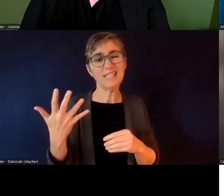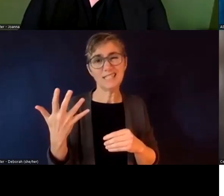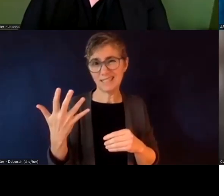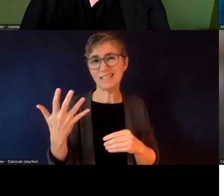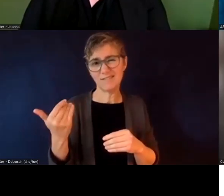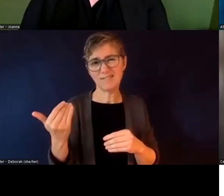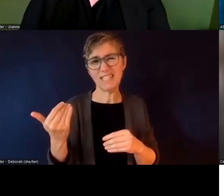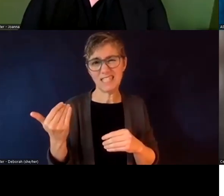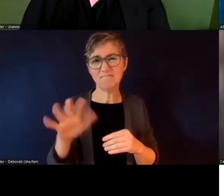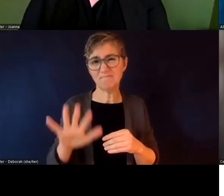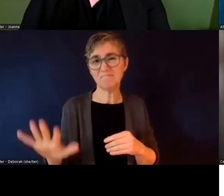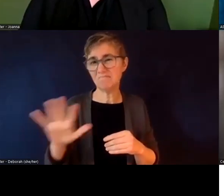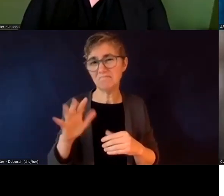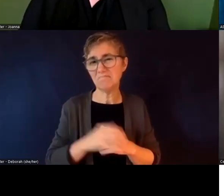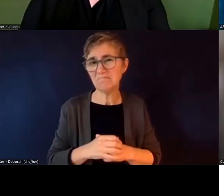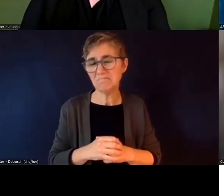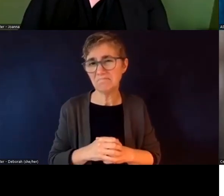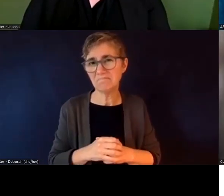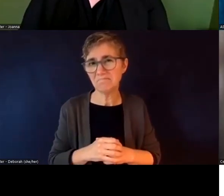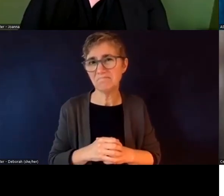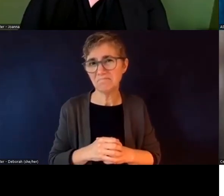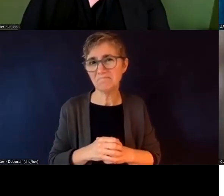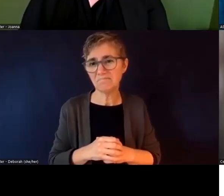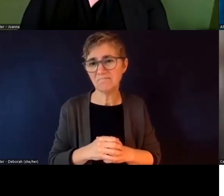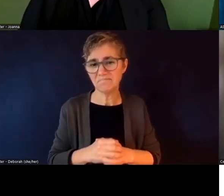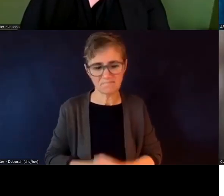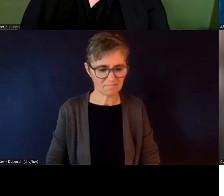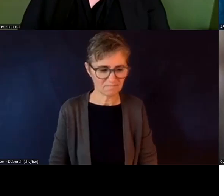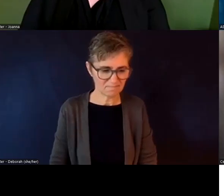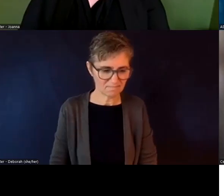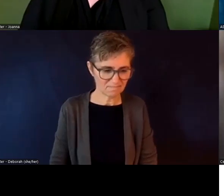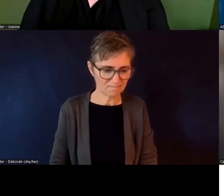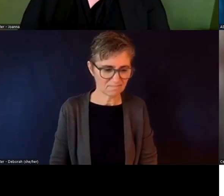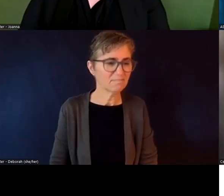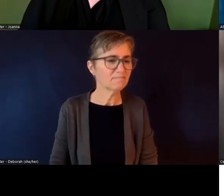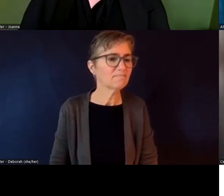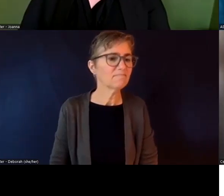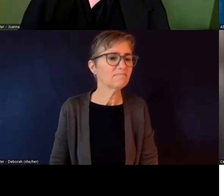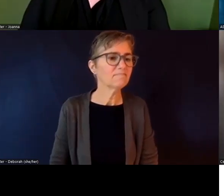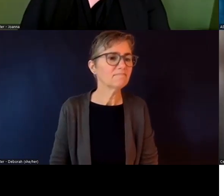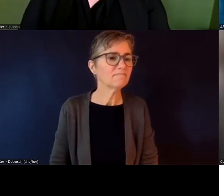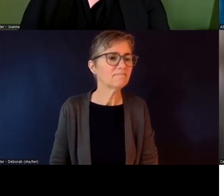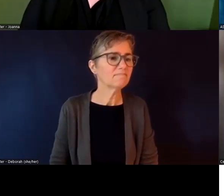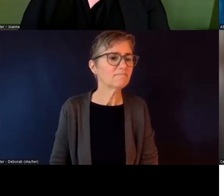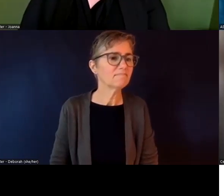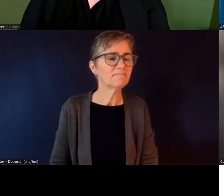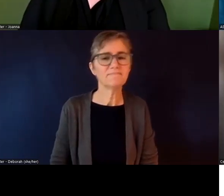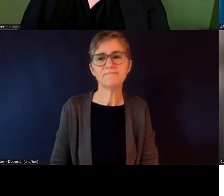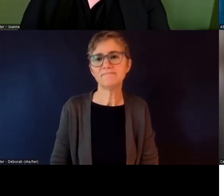close. Thank you. That's an excellent list. So thanks for providing that. So one more